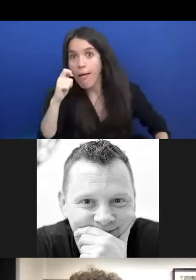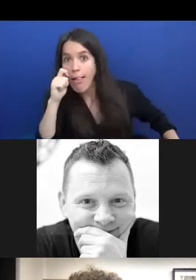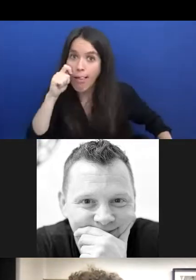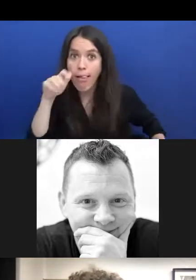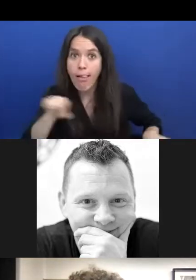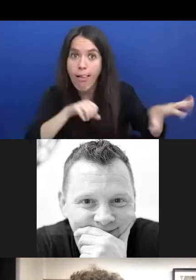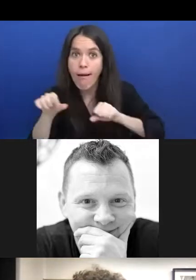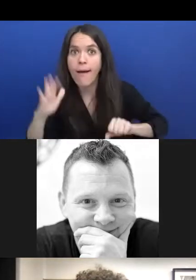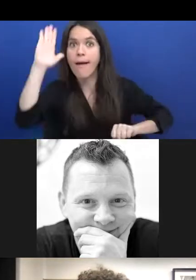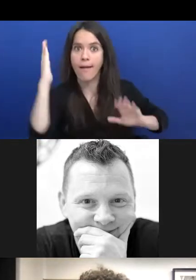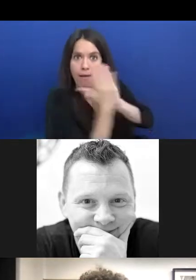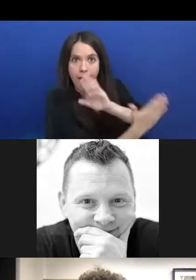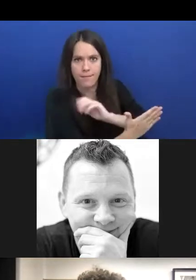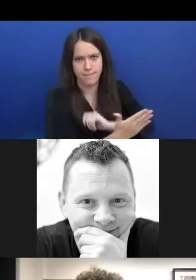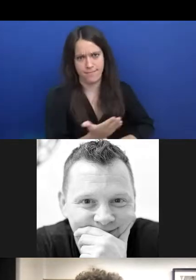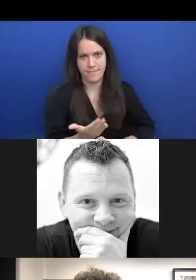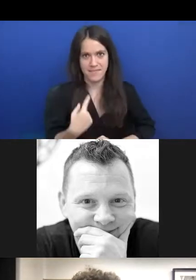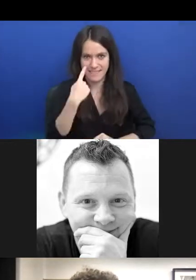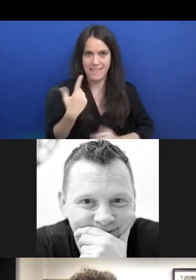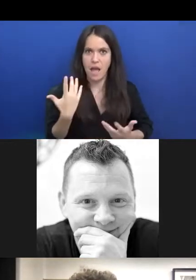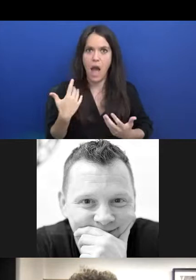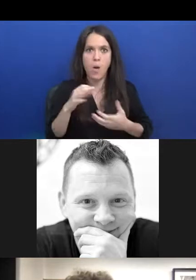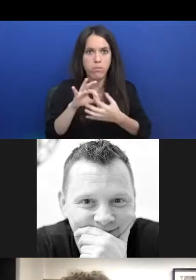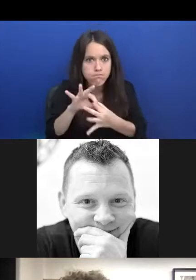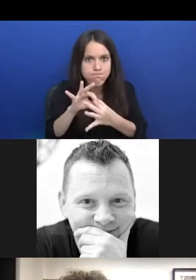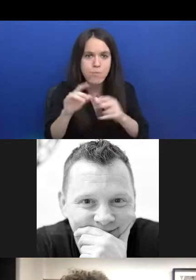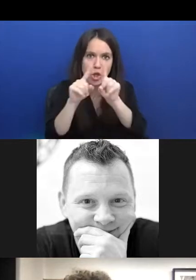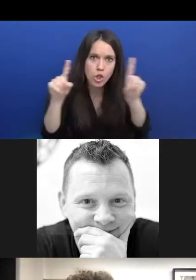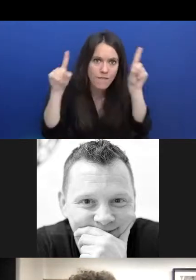Cameroonian universities working with students which they're supervising and I think that's